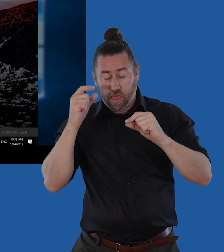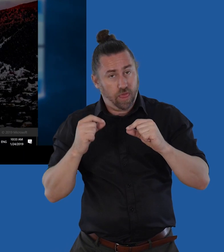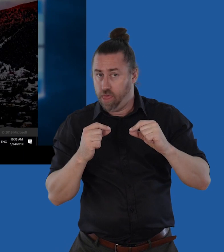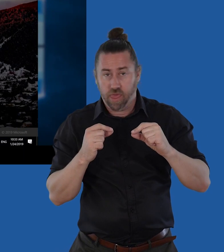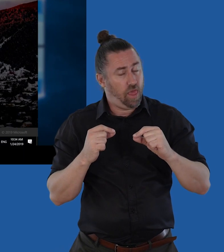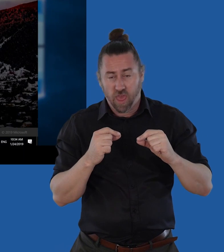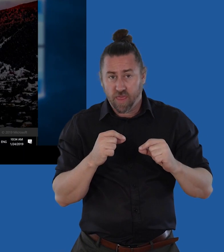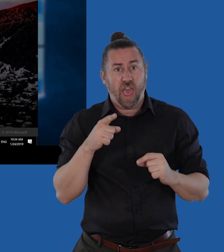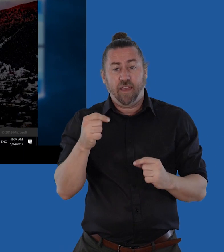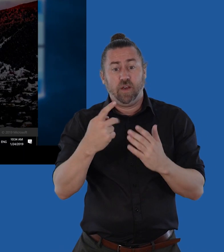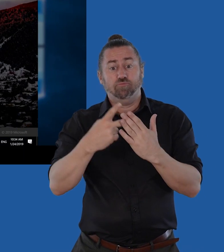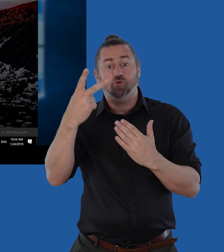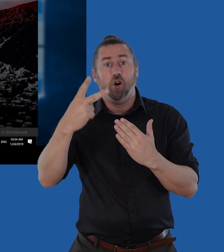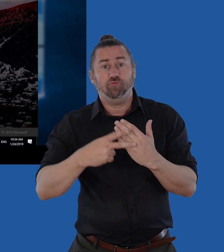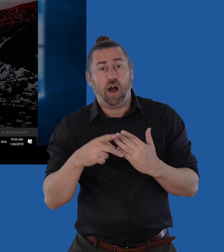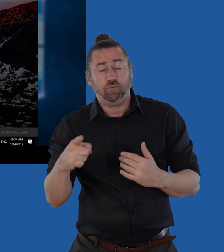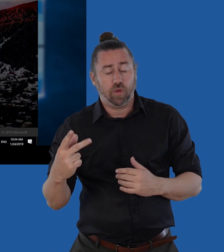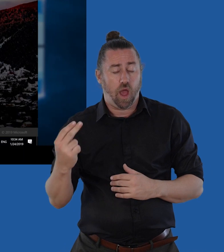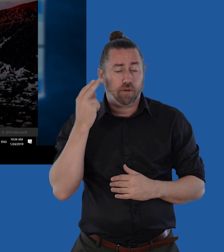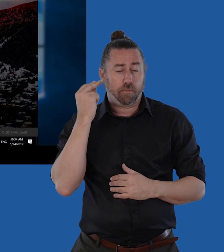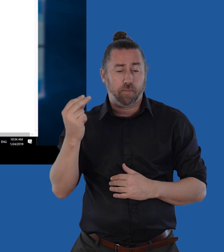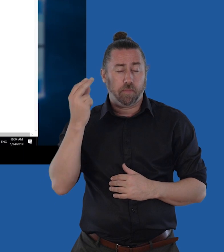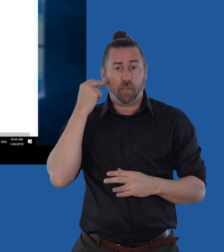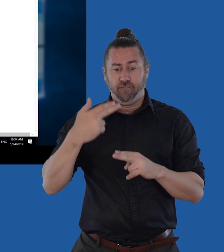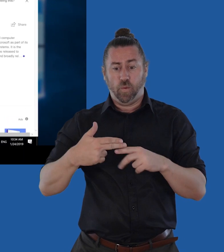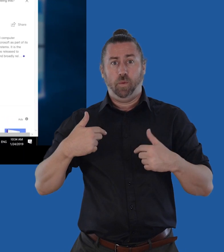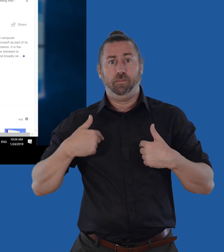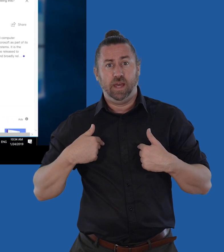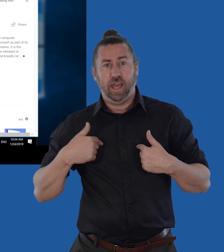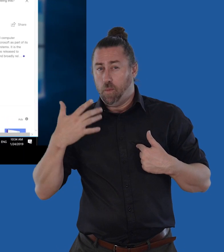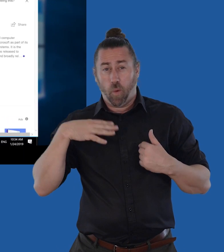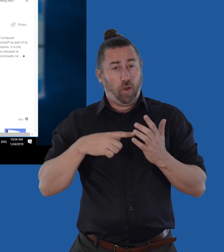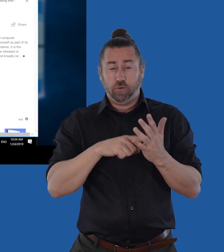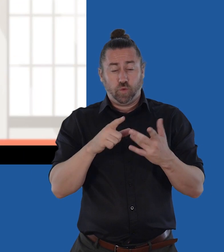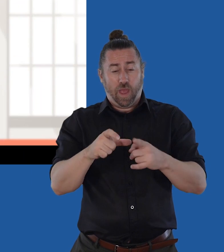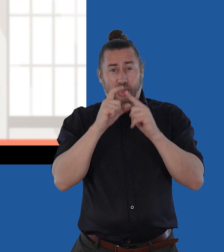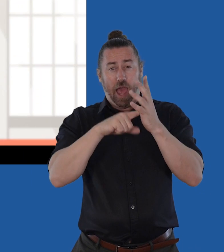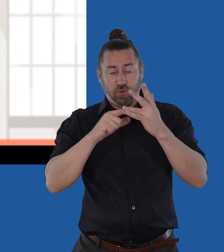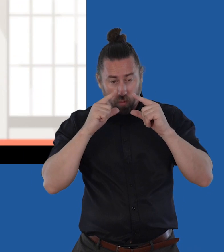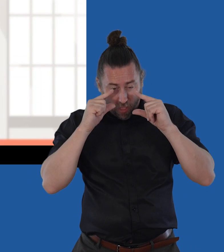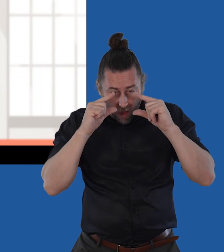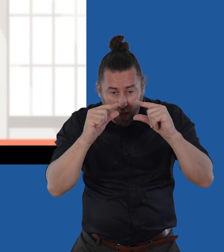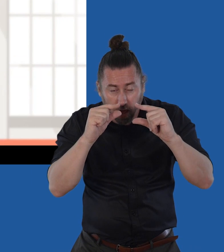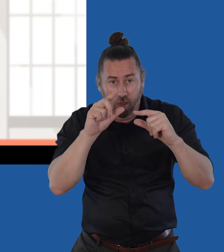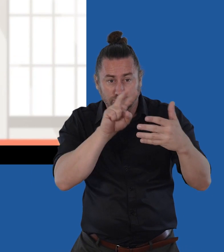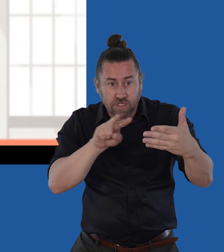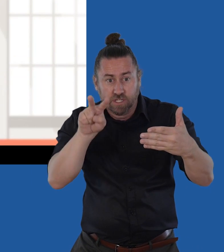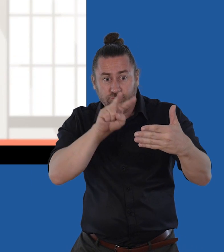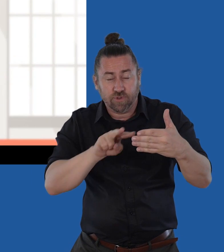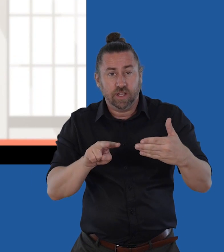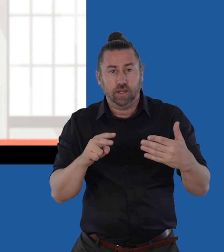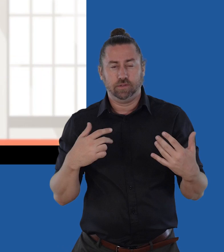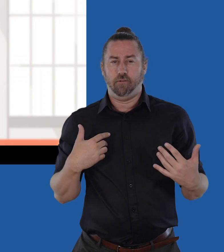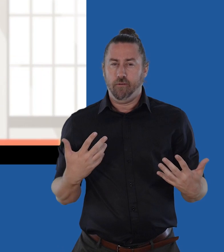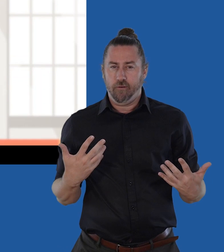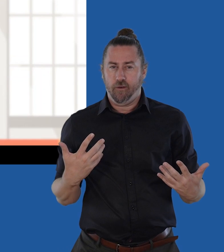"Space, windows, zero, loading page, Windows 10, loading complete." So, we actually wanna put people at the center of our design.